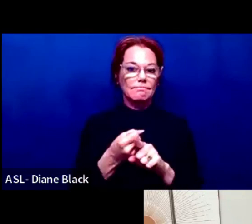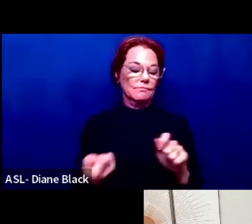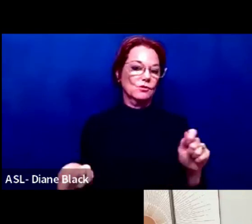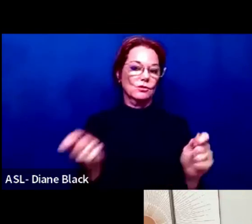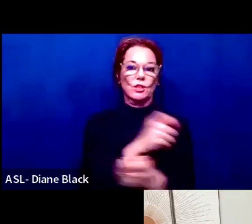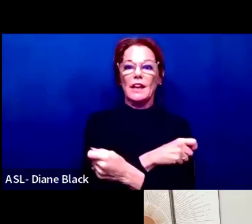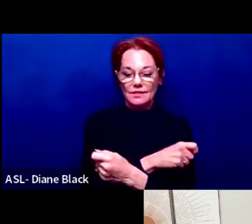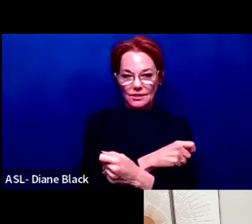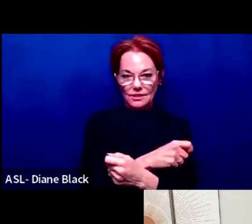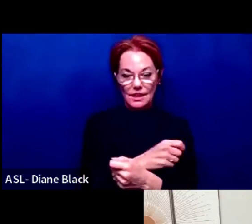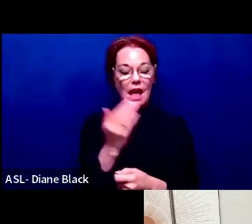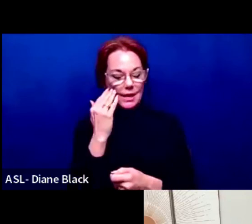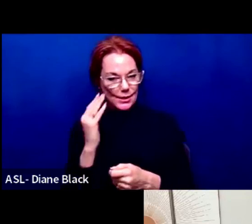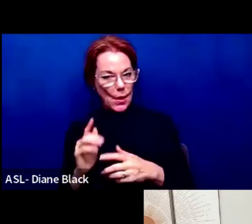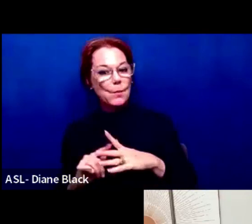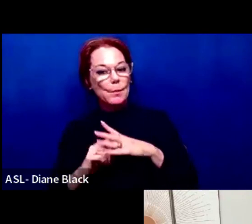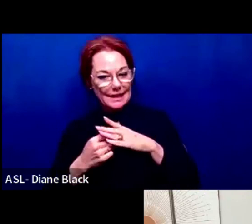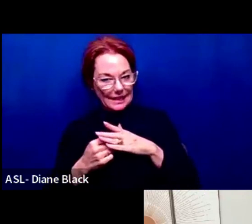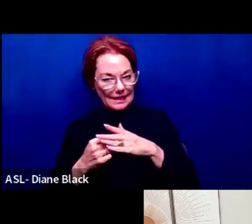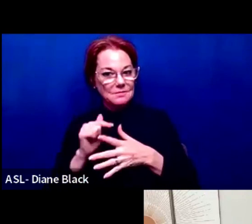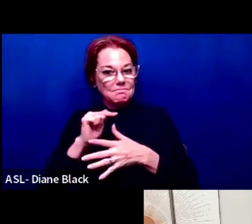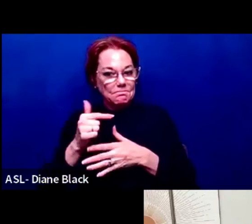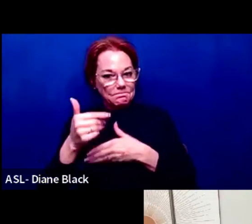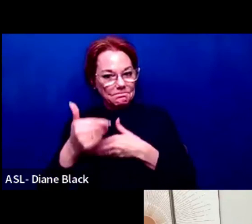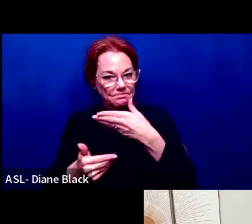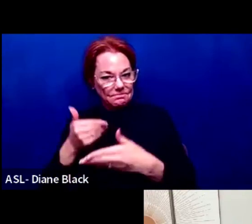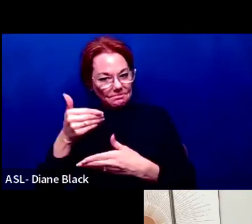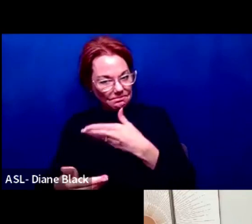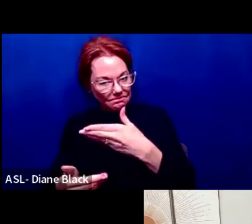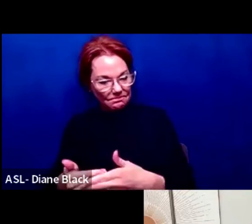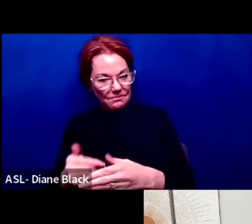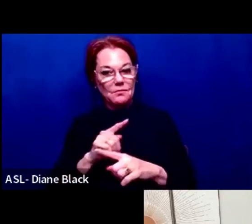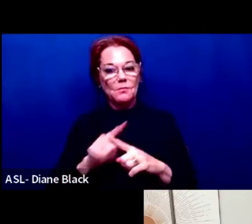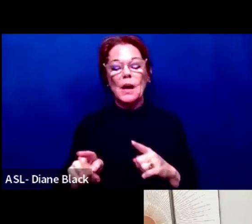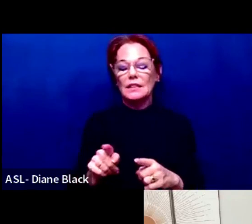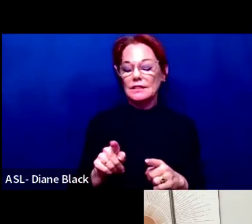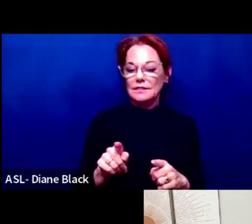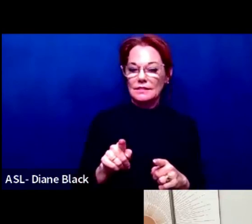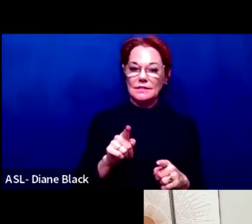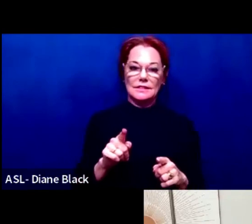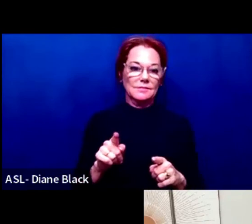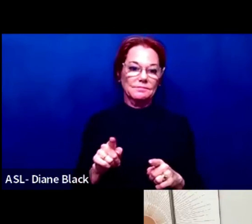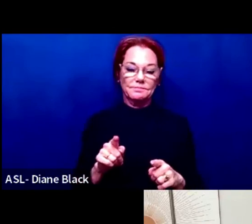we're just at the beginning stages, you know, it, it is clear that we are going to be